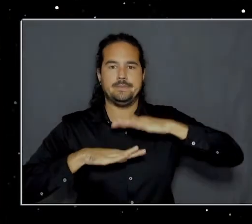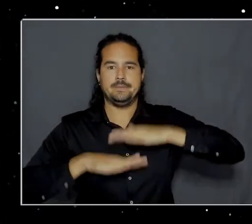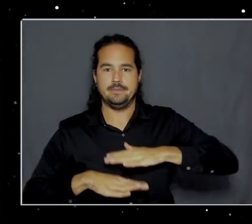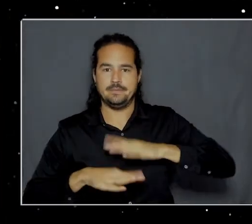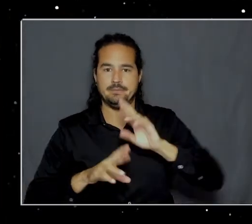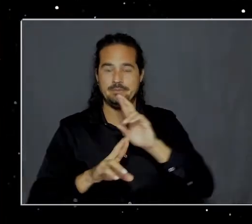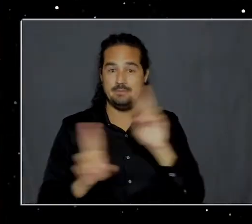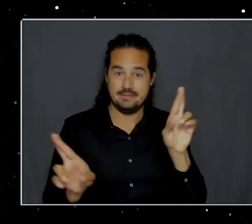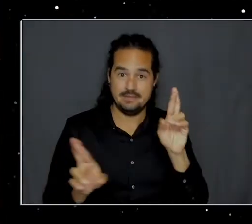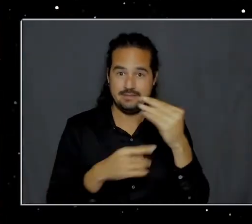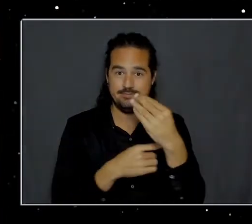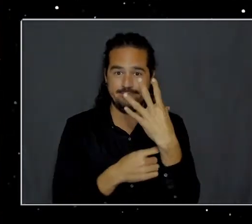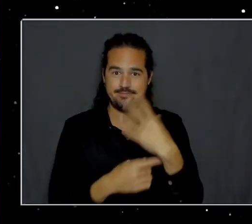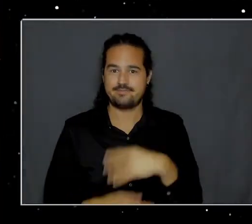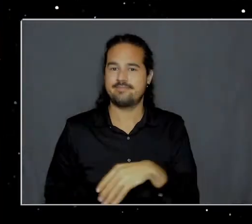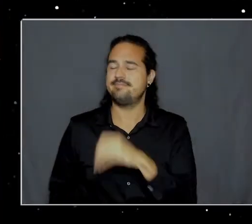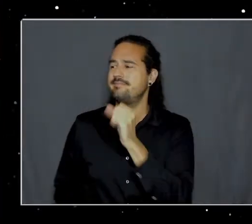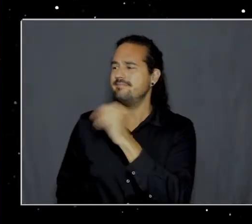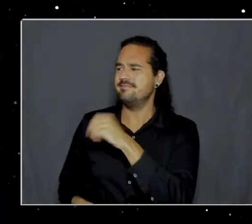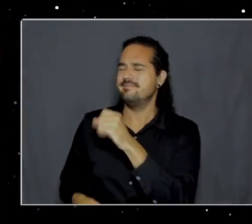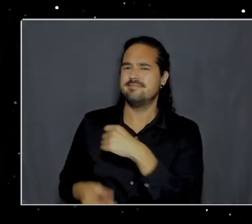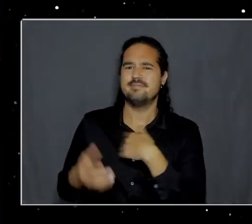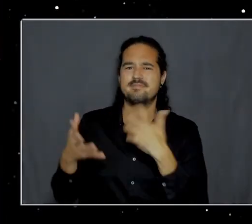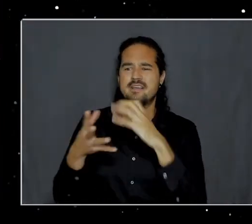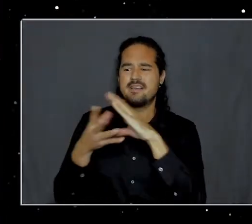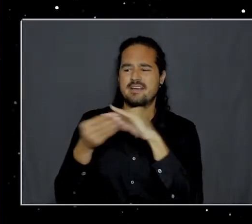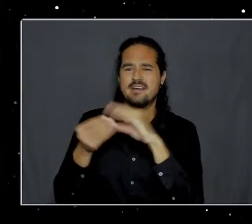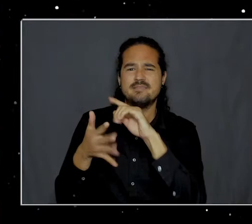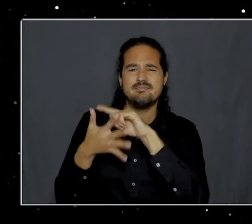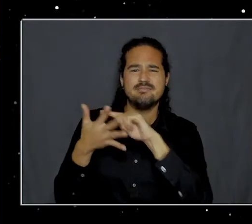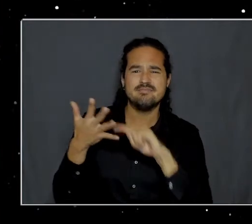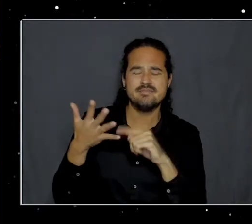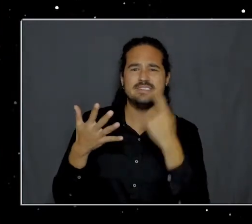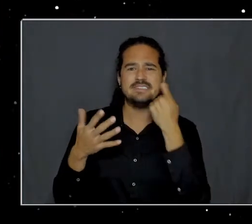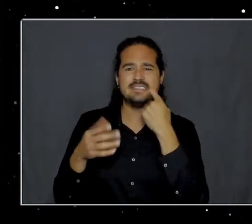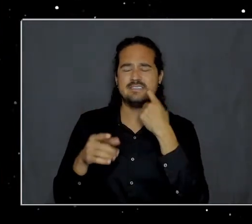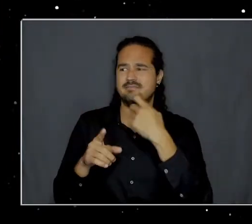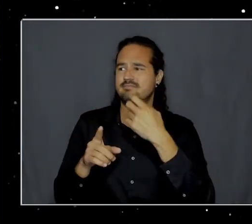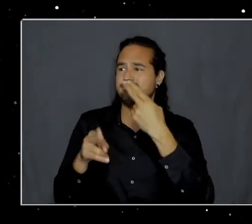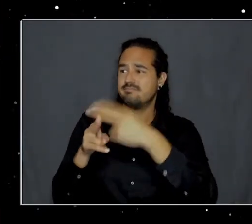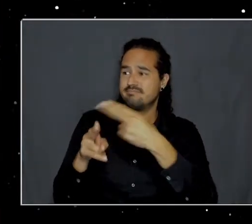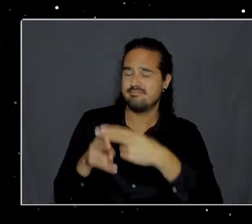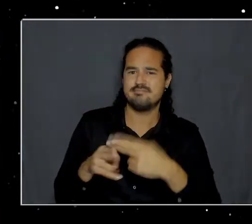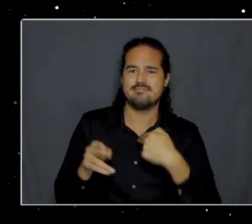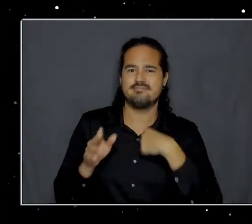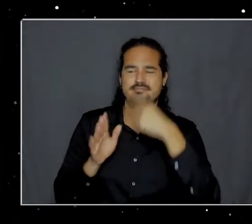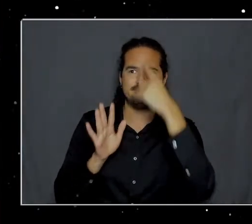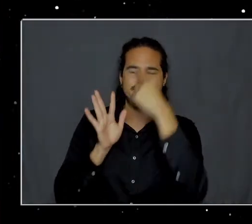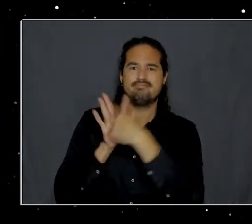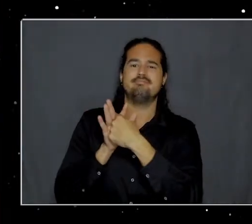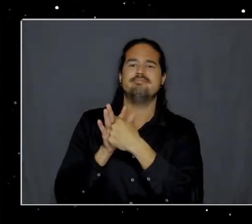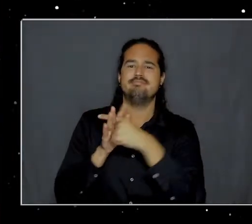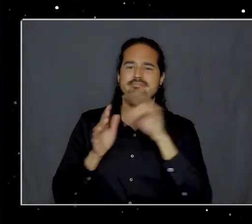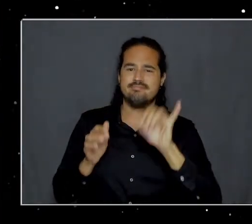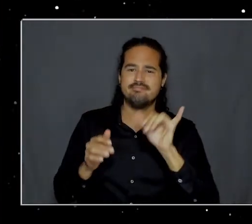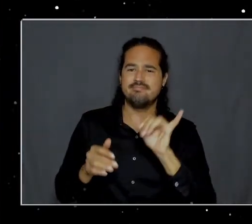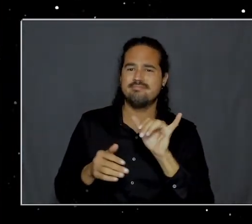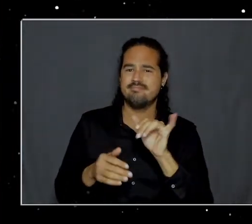I WANTED TO JUST CALL BACK TO A COUPLE OF THINGS THAT I HEARD IN